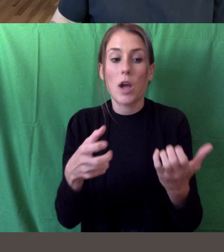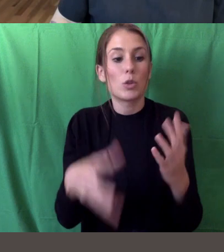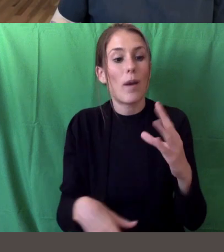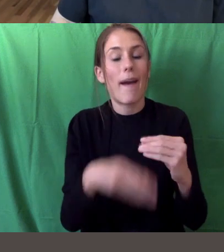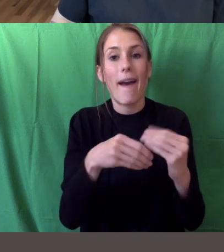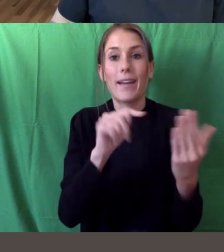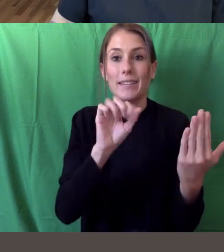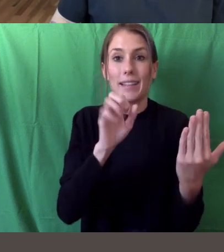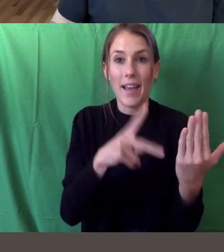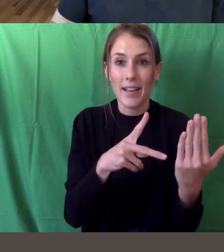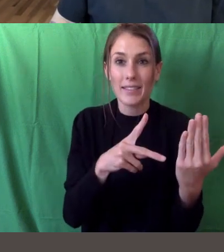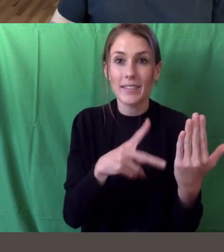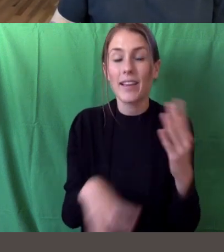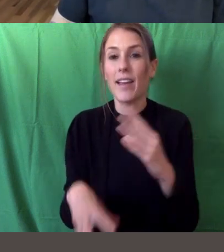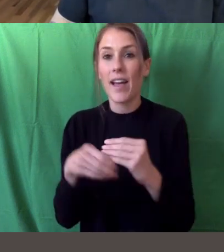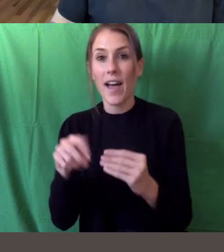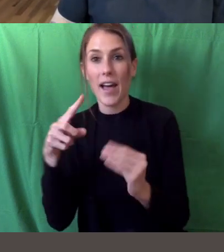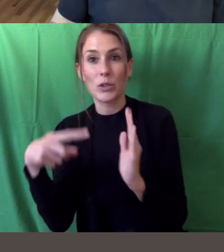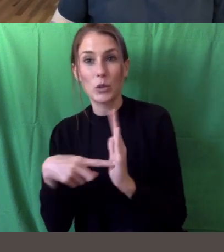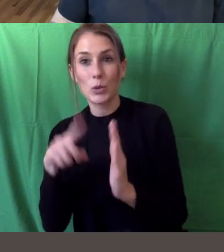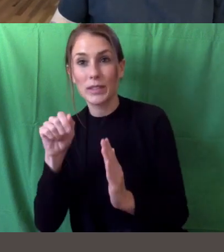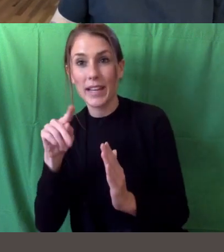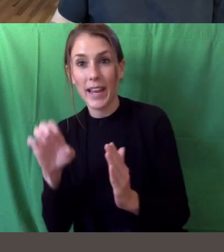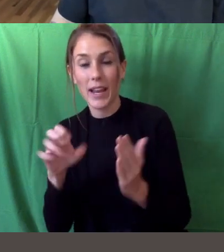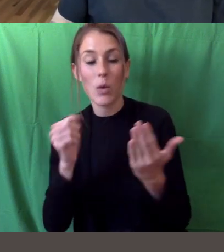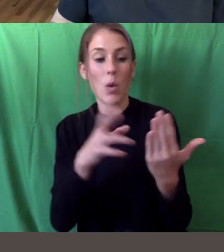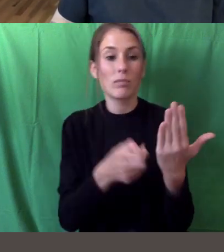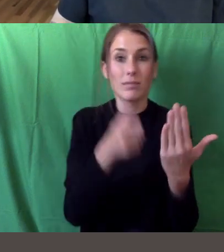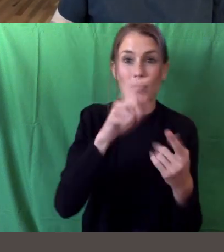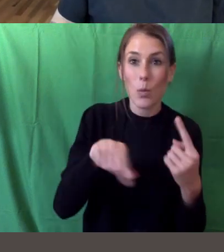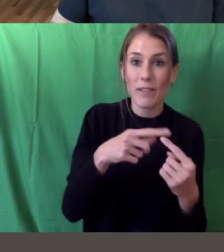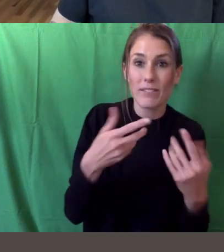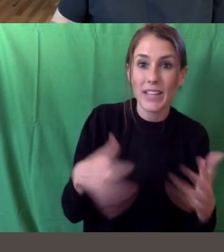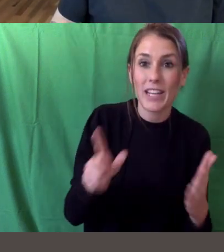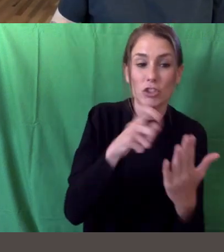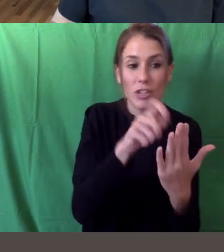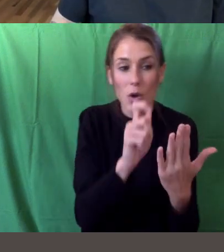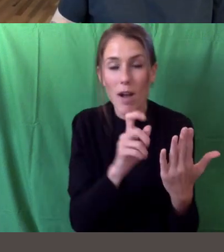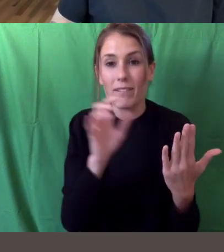add due dates, tick things off when you've completed them, or organize them by category or into lists.